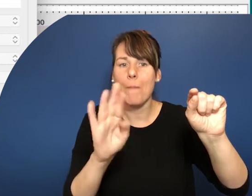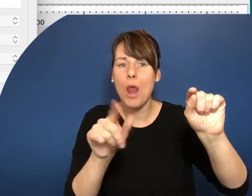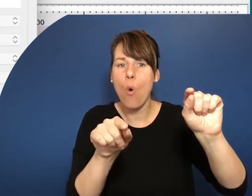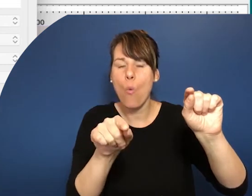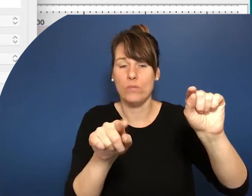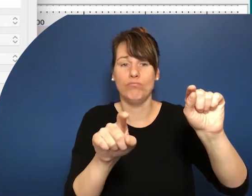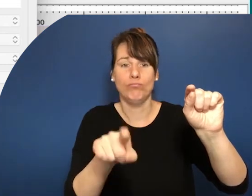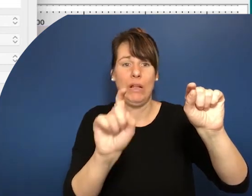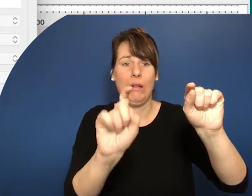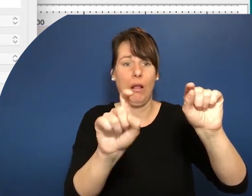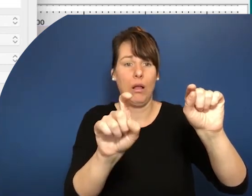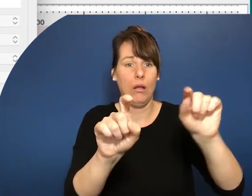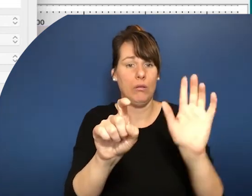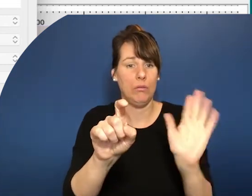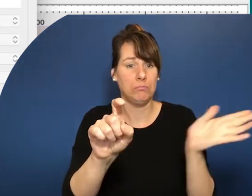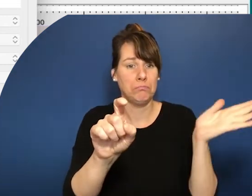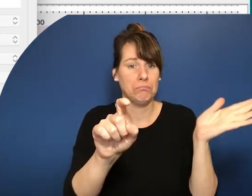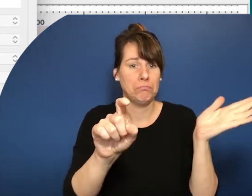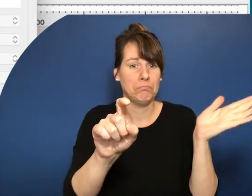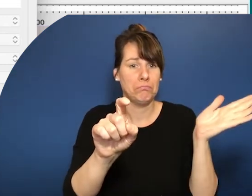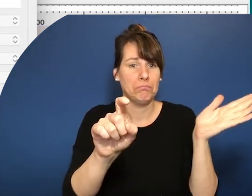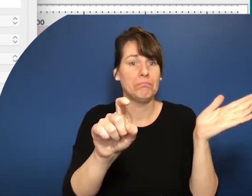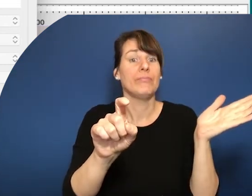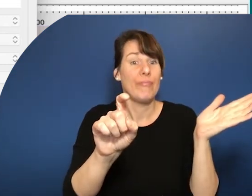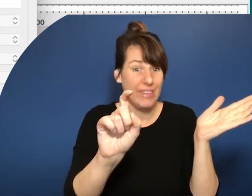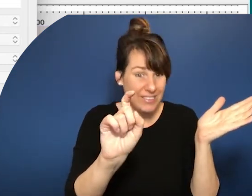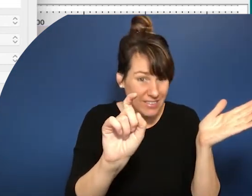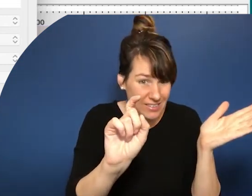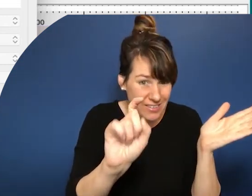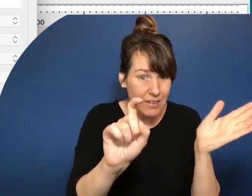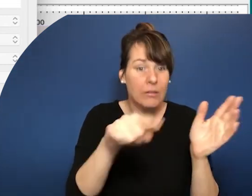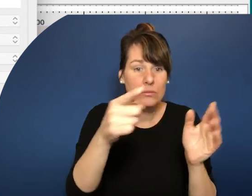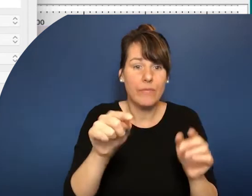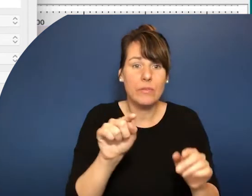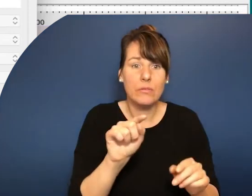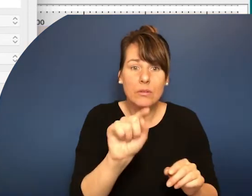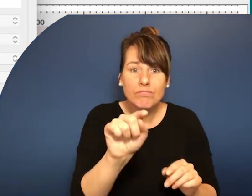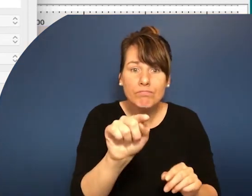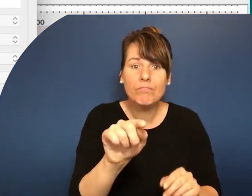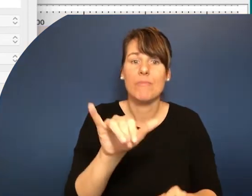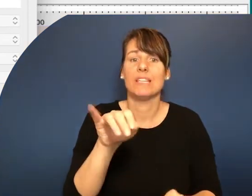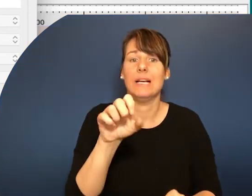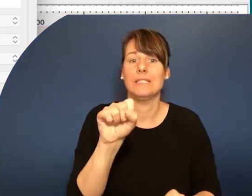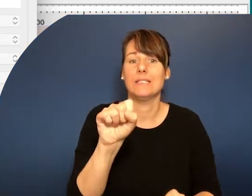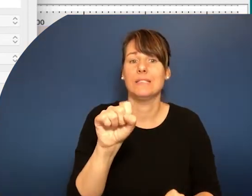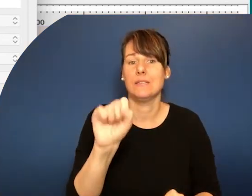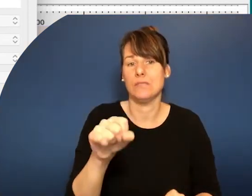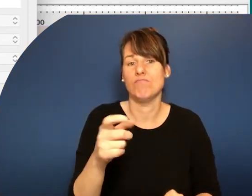in the dialog box, there's one tier highlighted blue. And delete function is also highlighted.